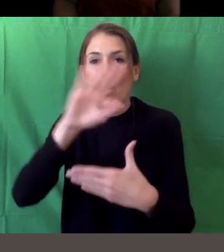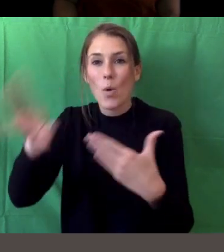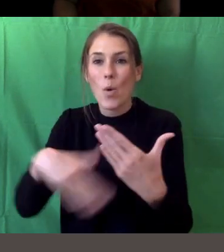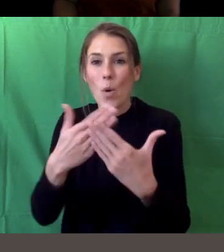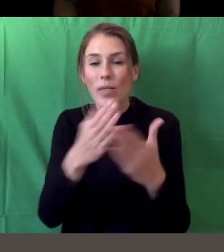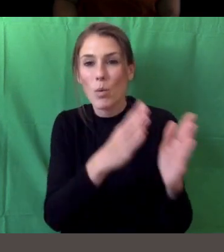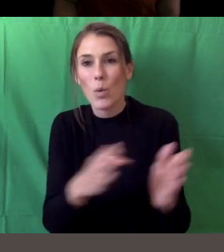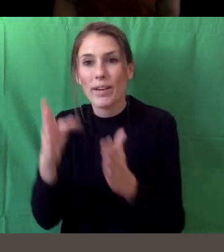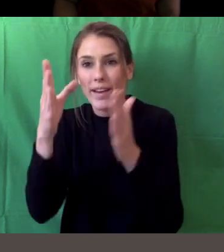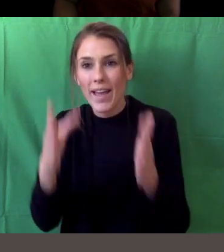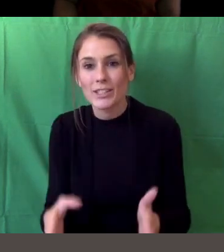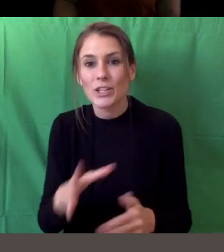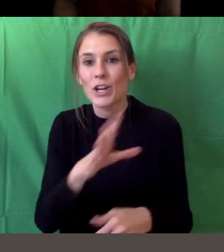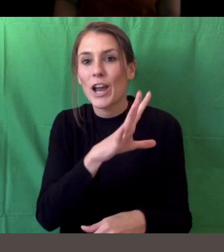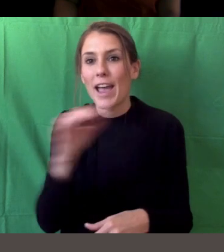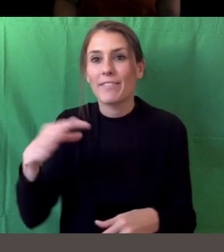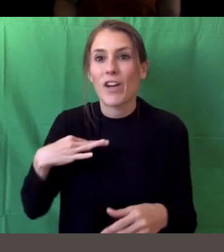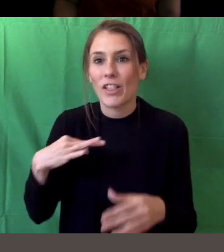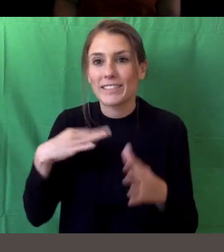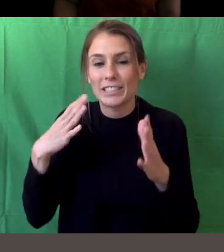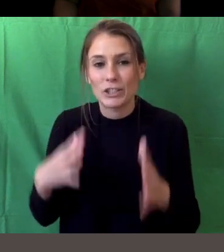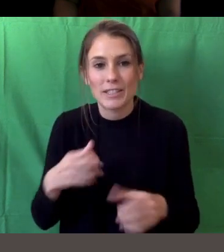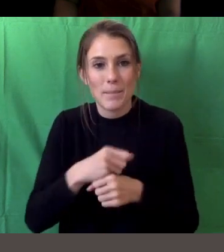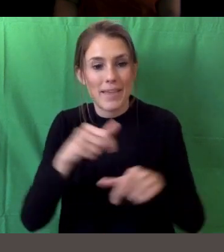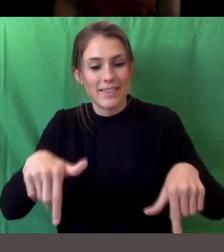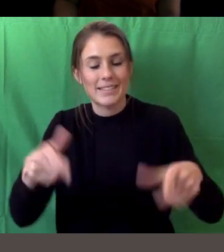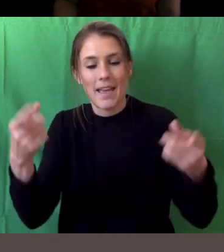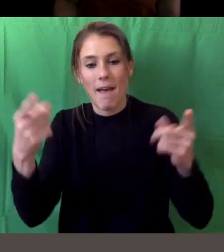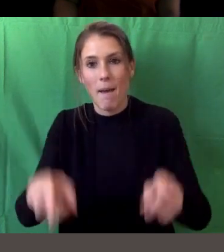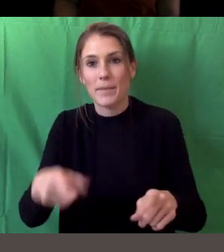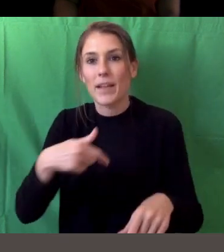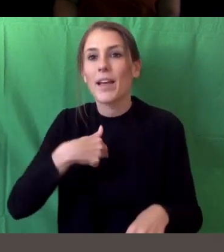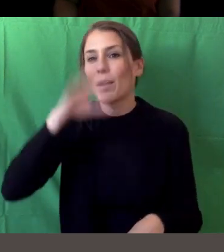I want to thank all the organizers and volunteers that make PyGotham happen.